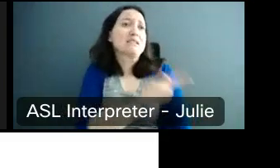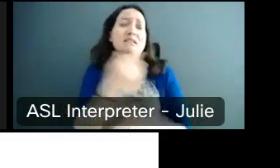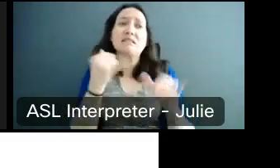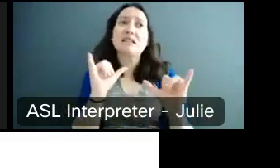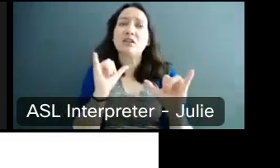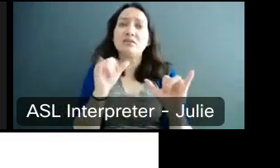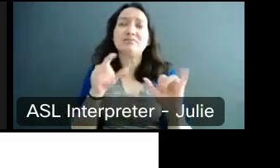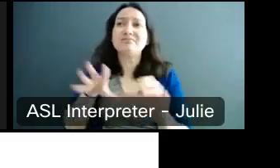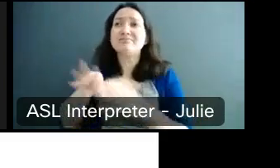Arrangements.